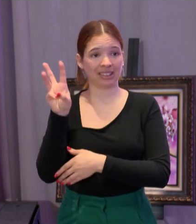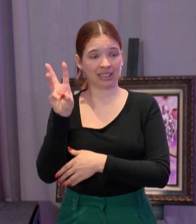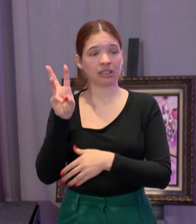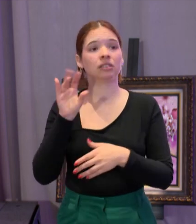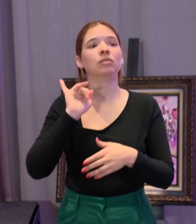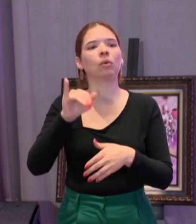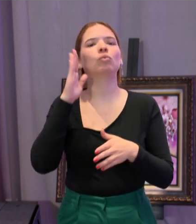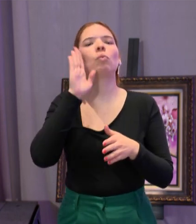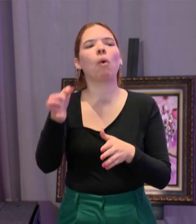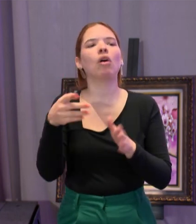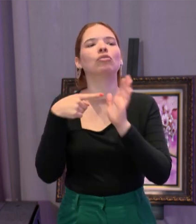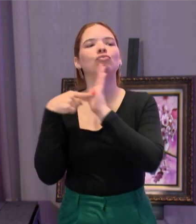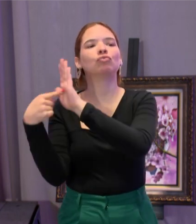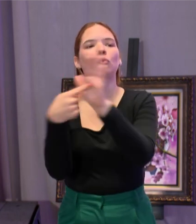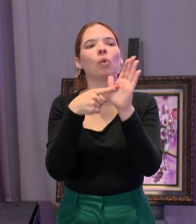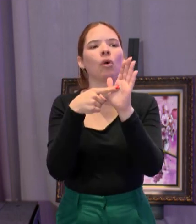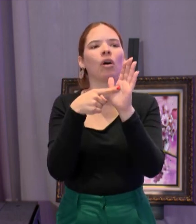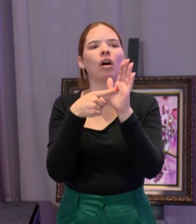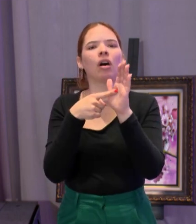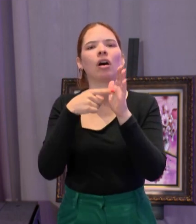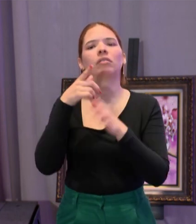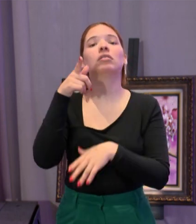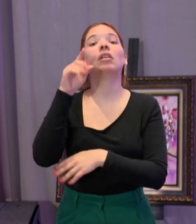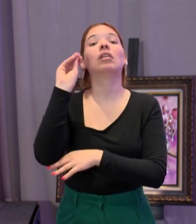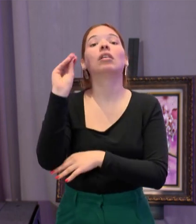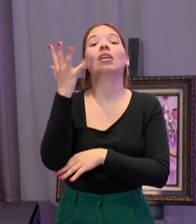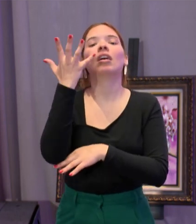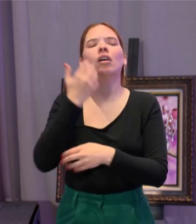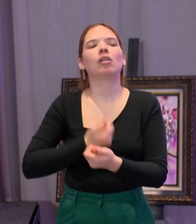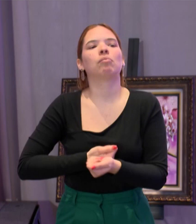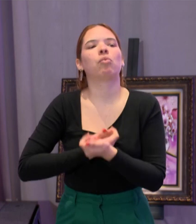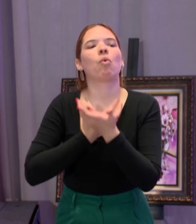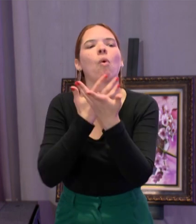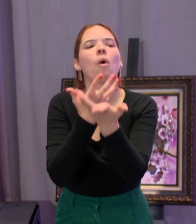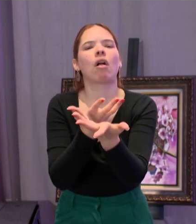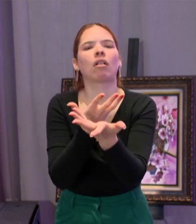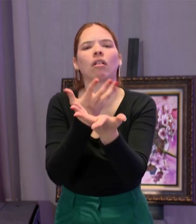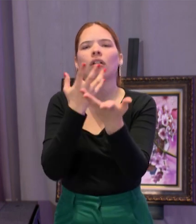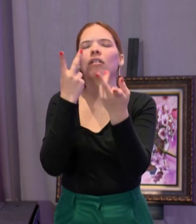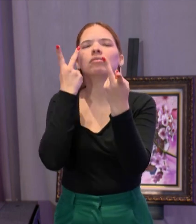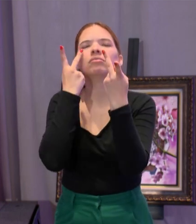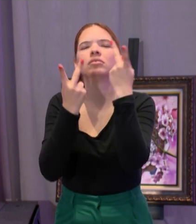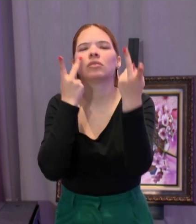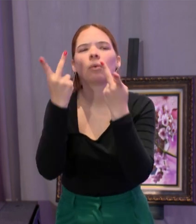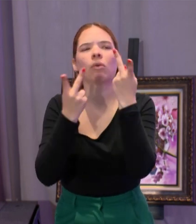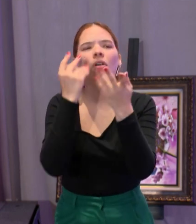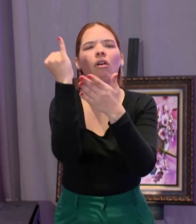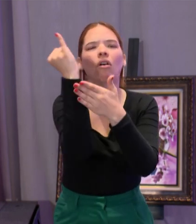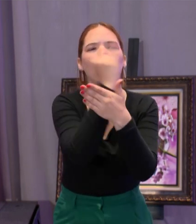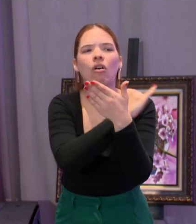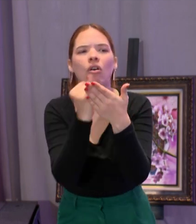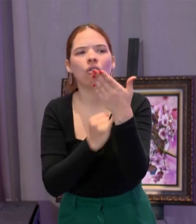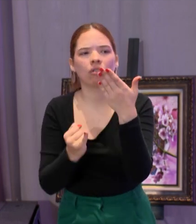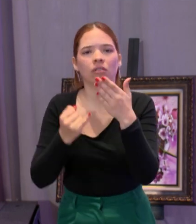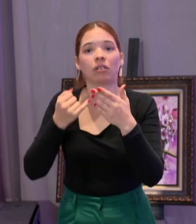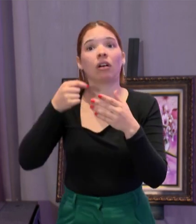JAPANESE ART AND POETRY EXHIBITS, WITH BEAUTIFUL HAIKU AND VISUAL ARTS CREATED BY